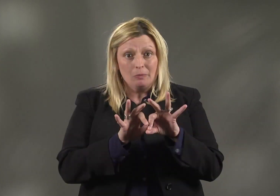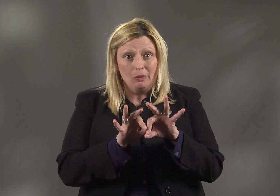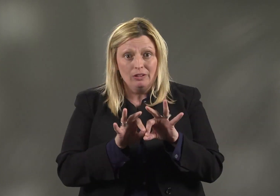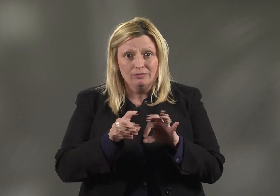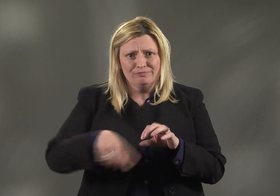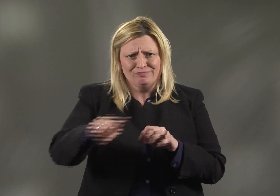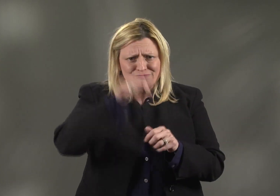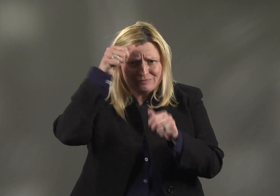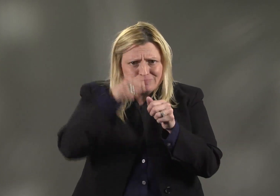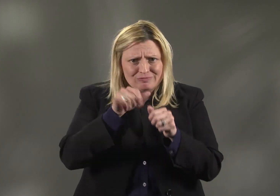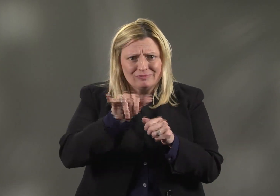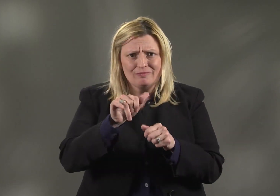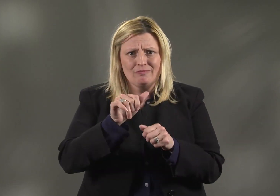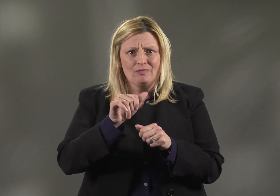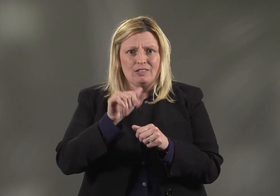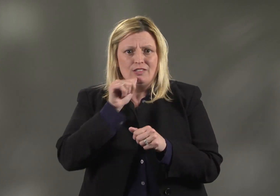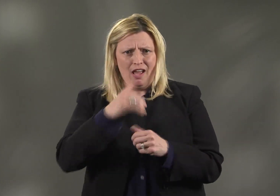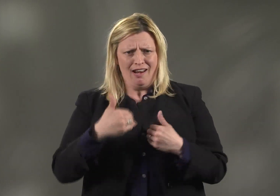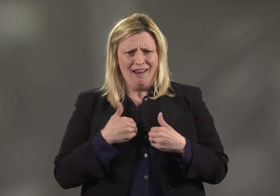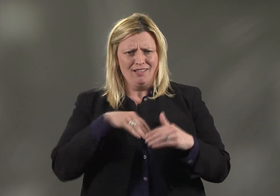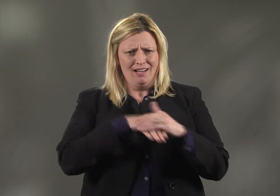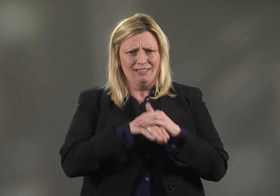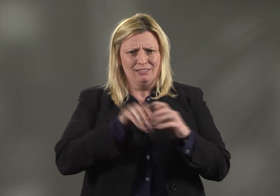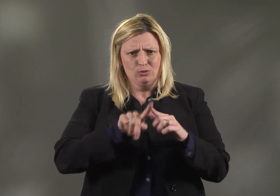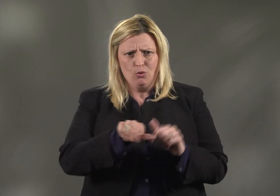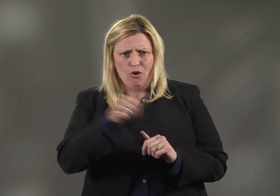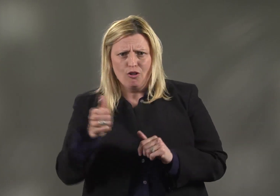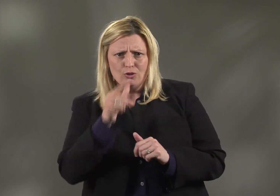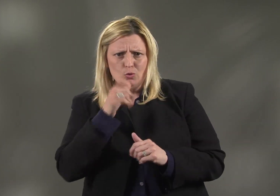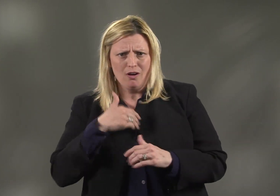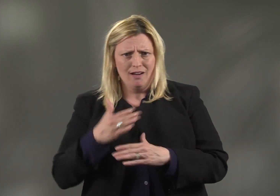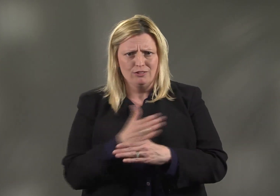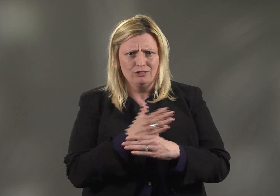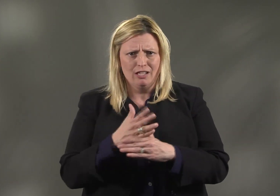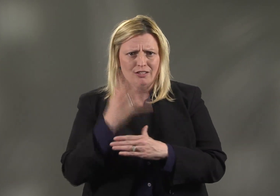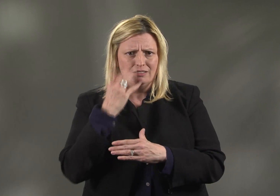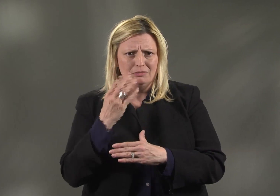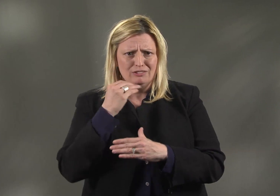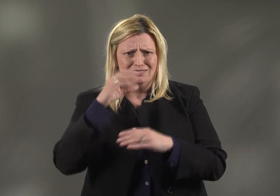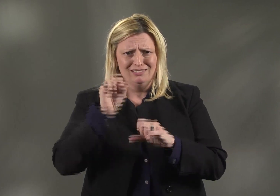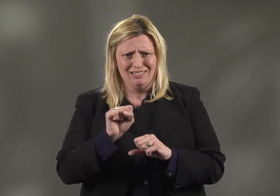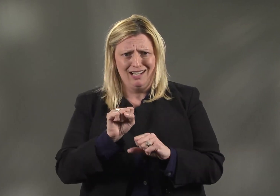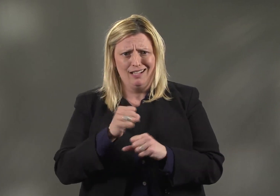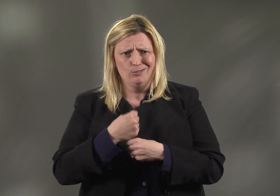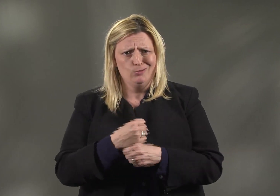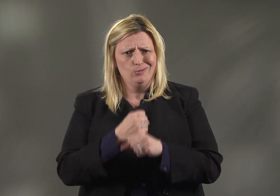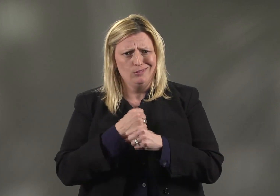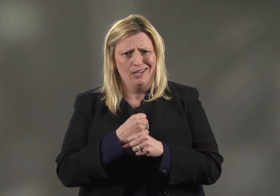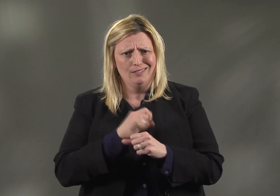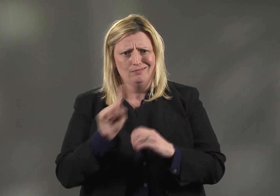It's most important to remember that not having access to others who have shared similar experiences